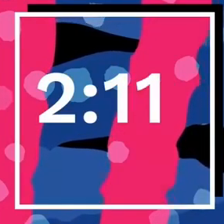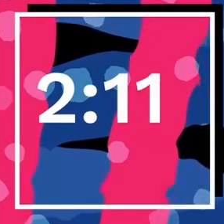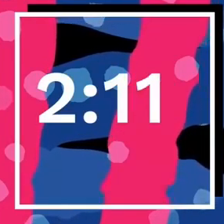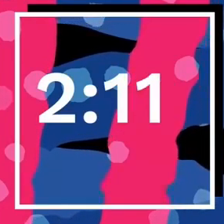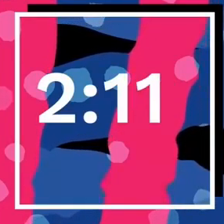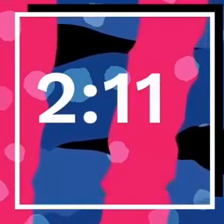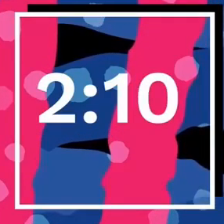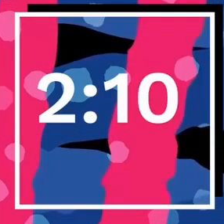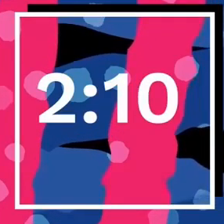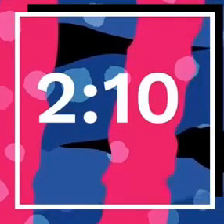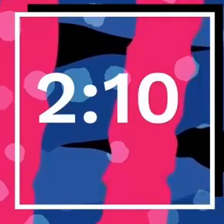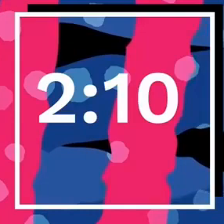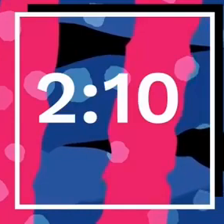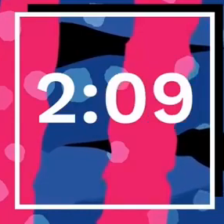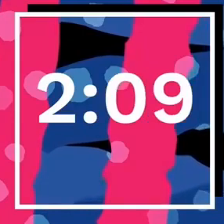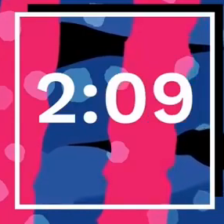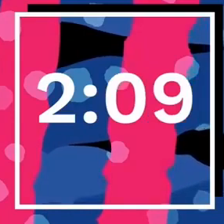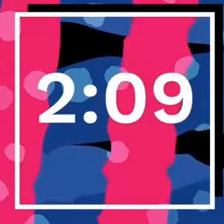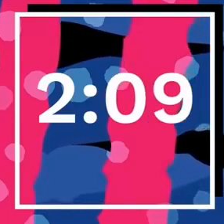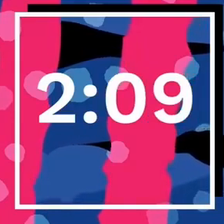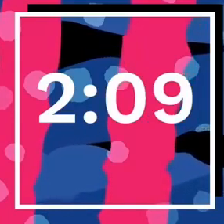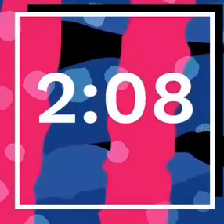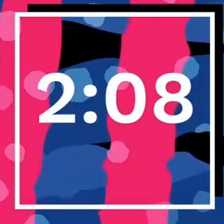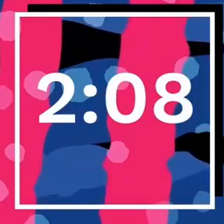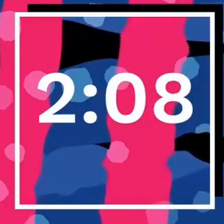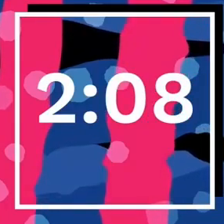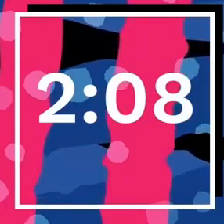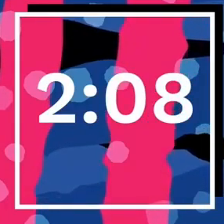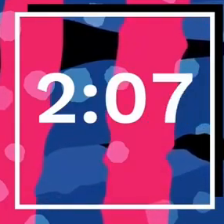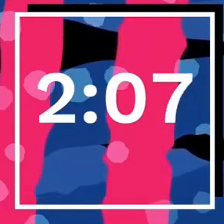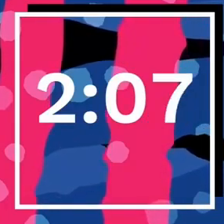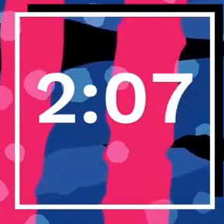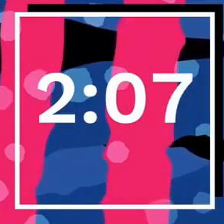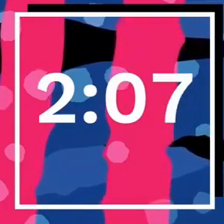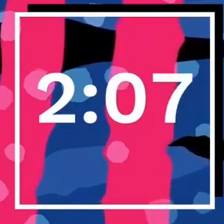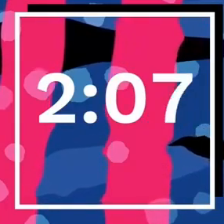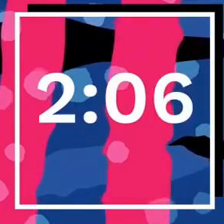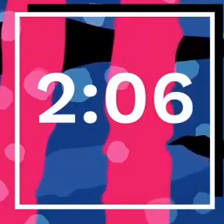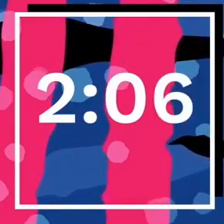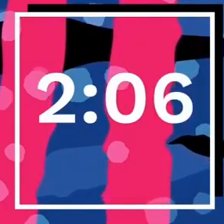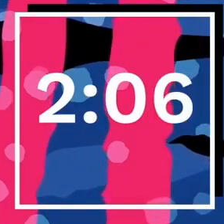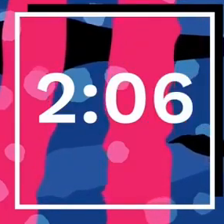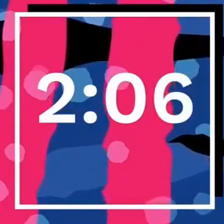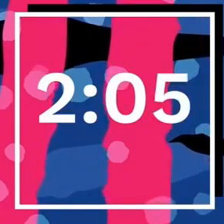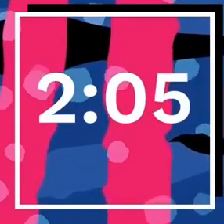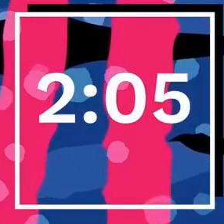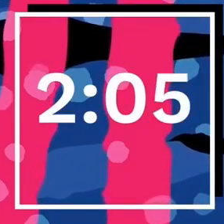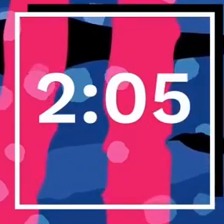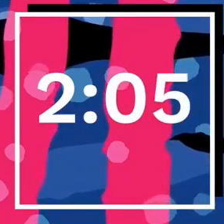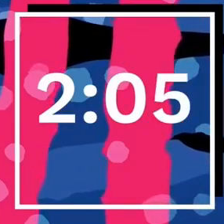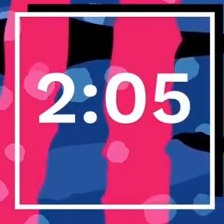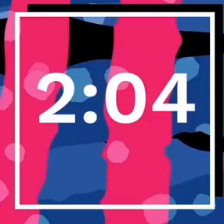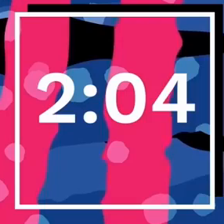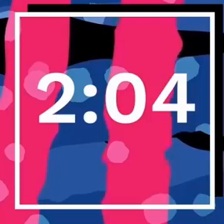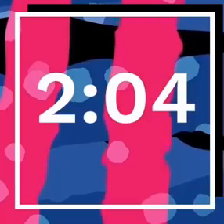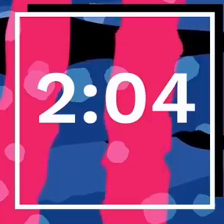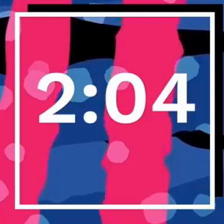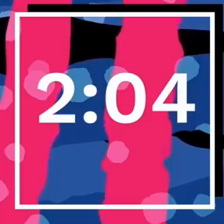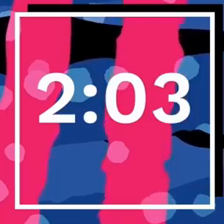PUT FOOD ON THE TABLE AND PAY